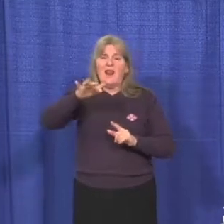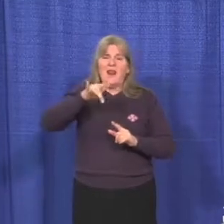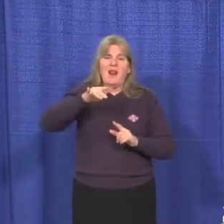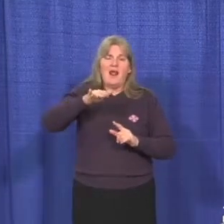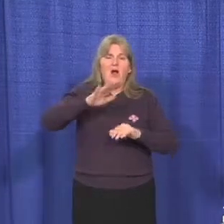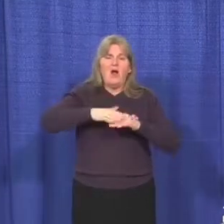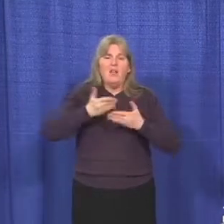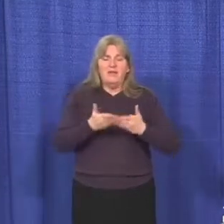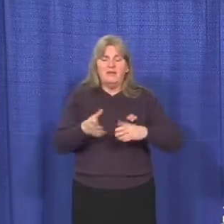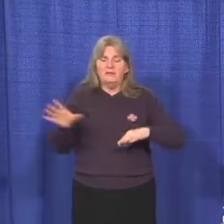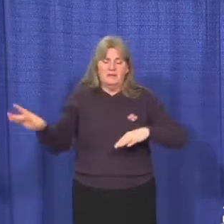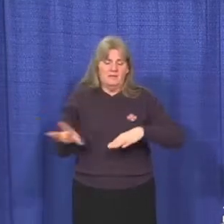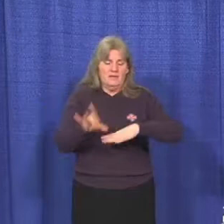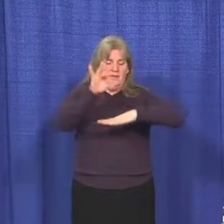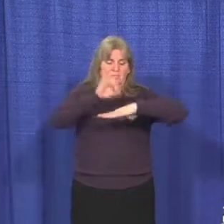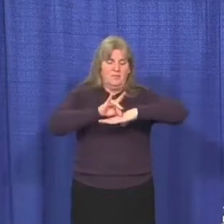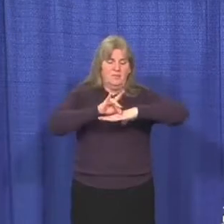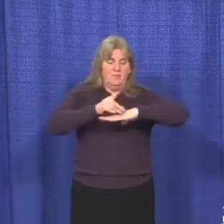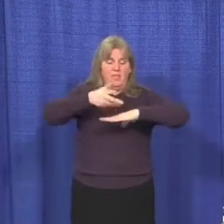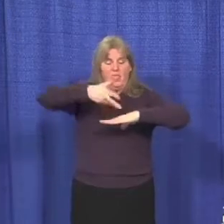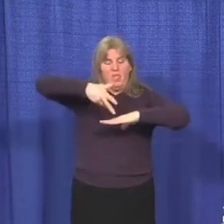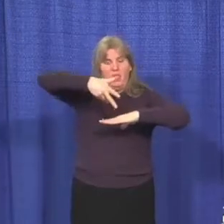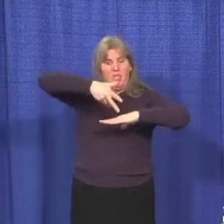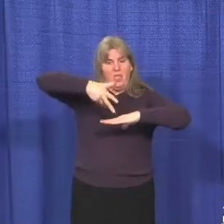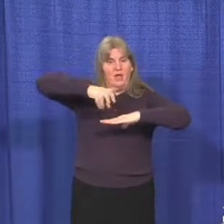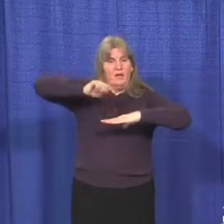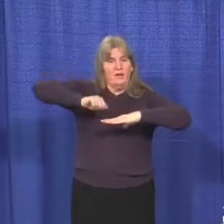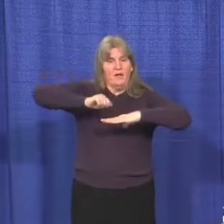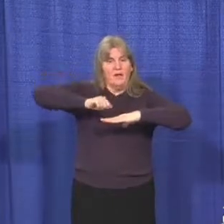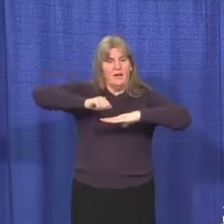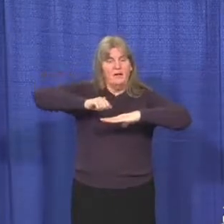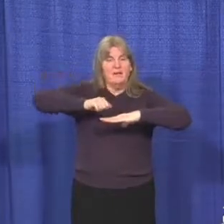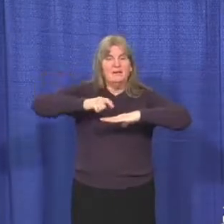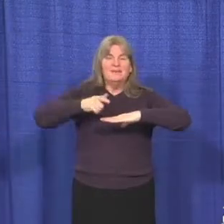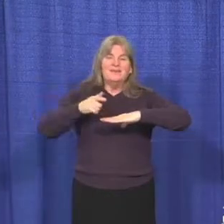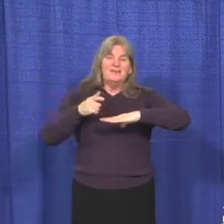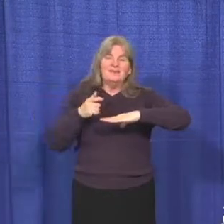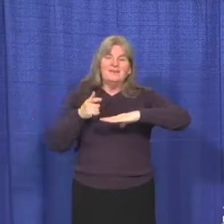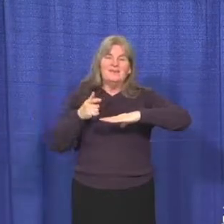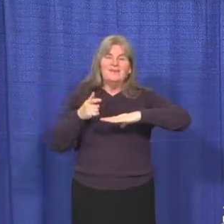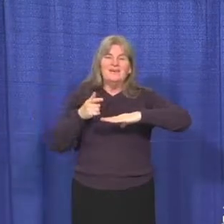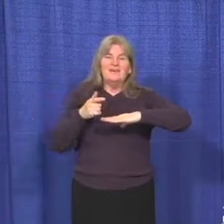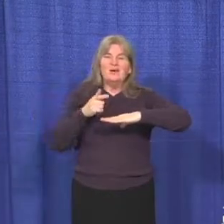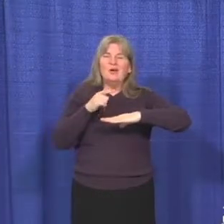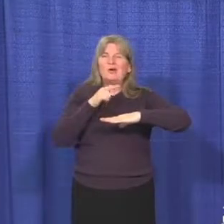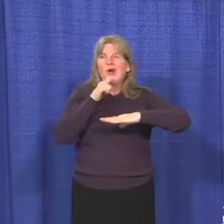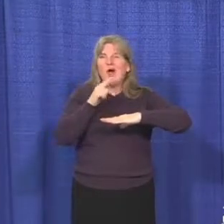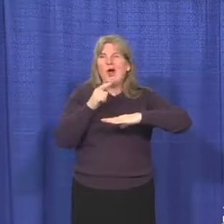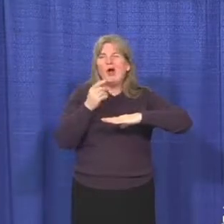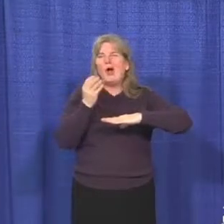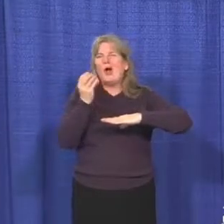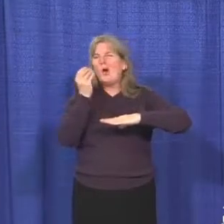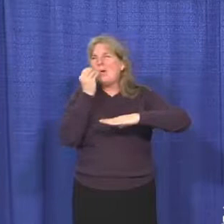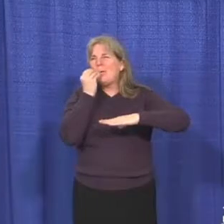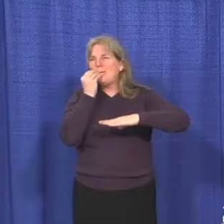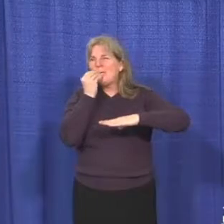surfaces. Not to the extent I'd be worried about groceries and watching